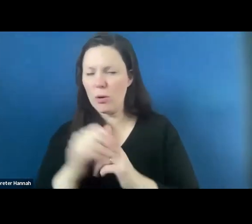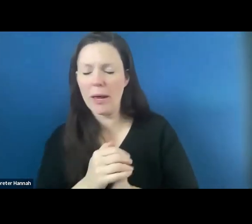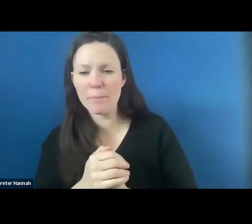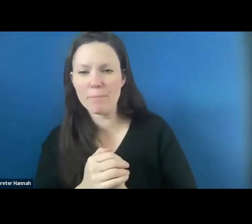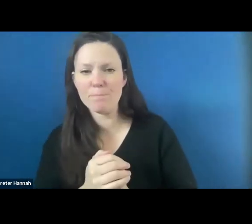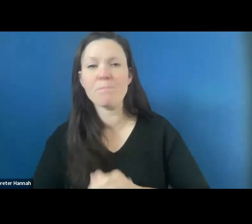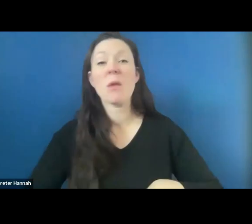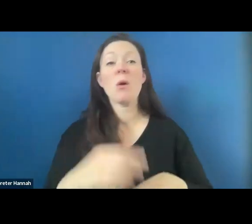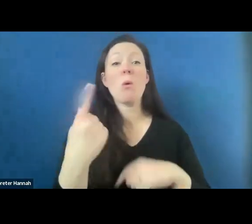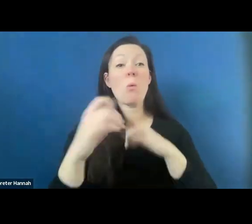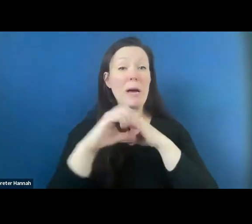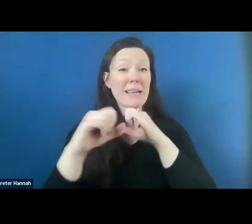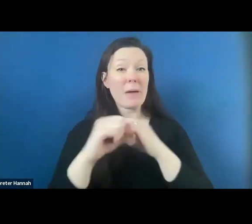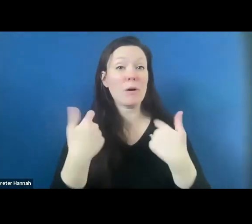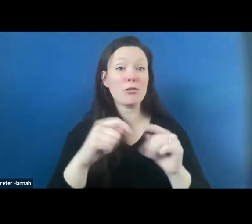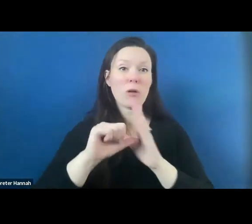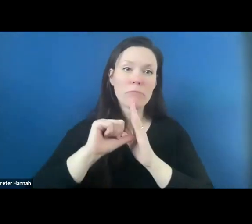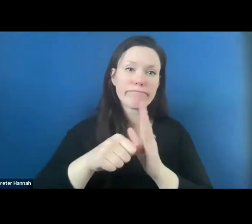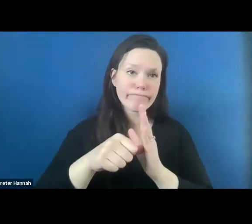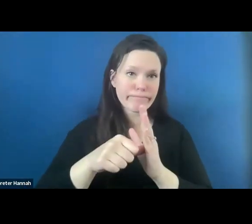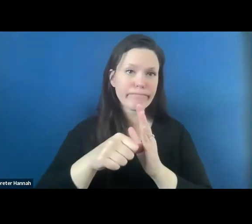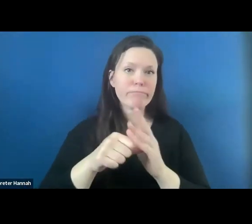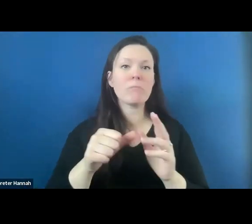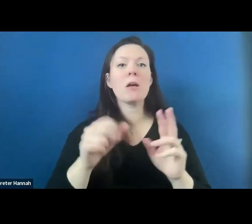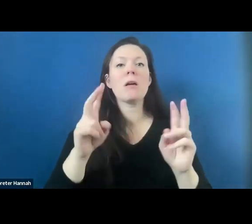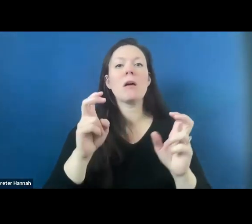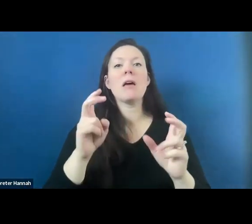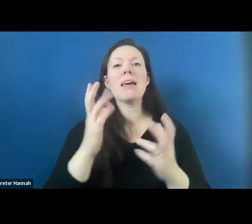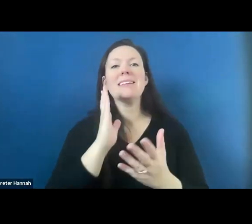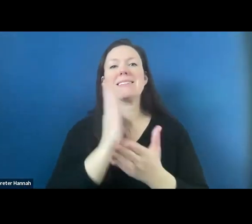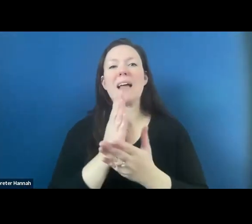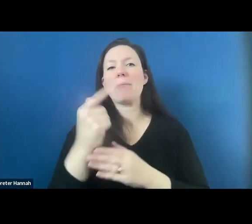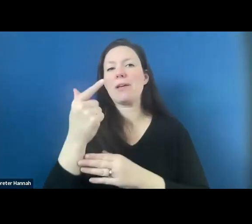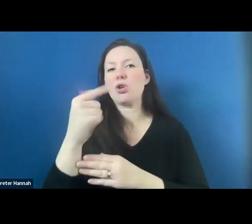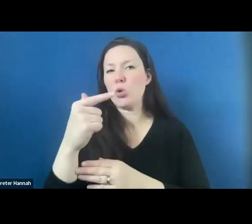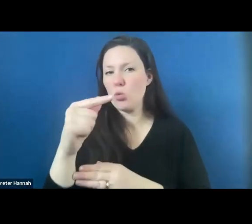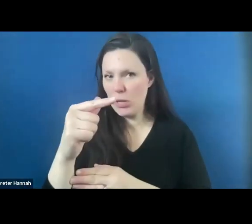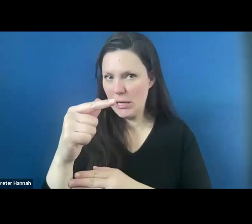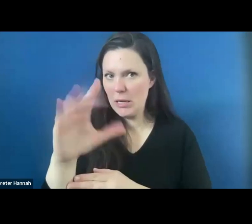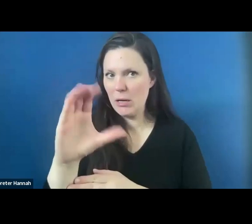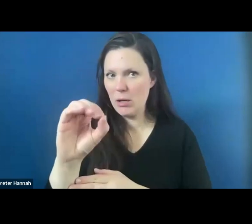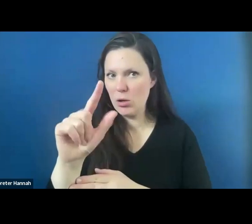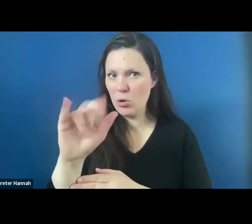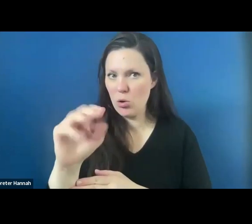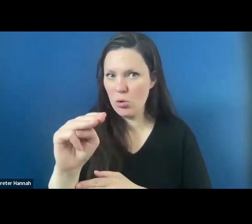and trying to draw upon is stopping green colonialism. Ramon was talking about false solutions like carbon